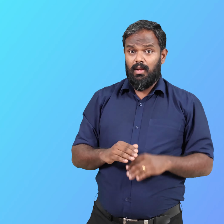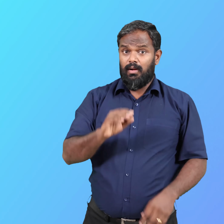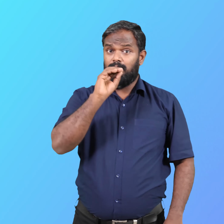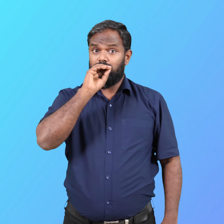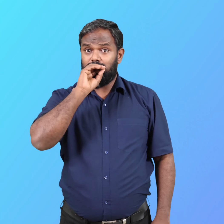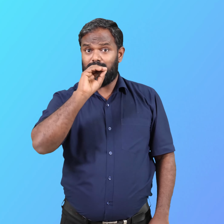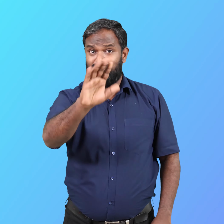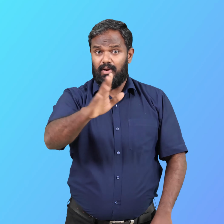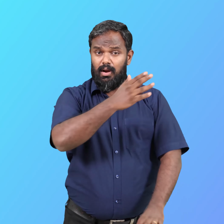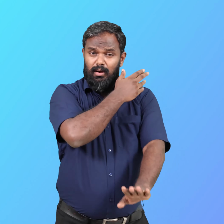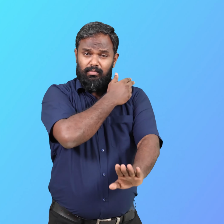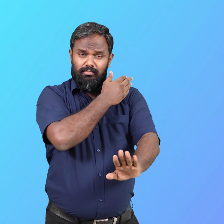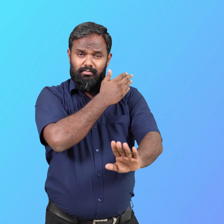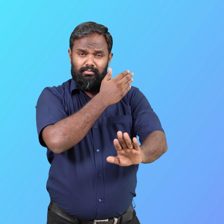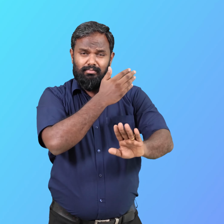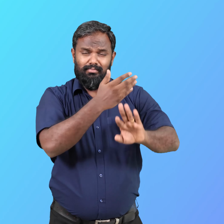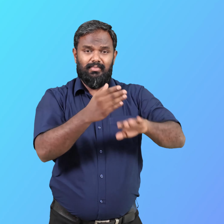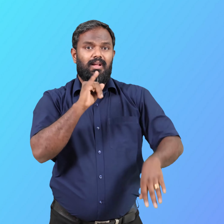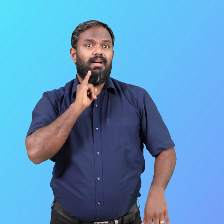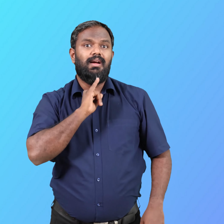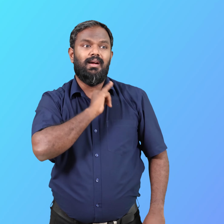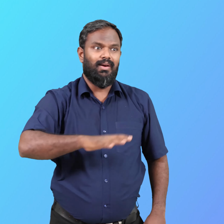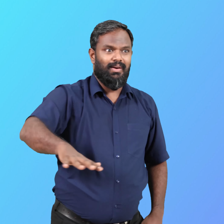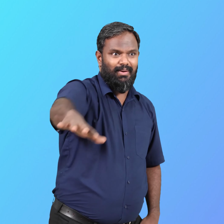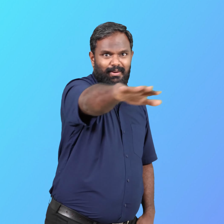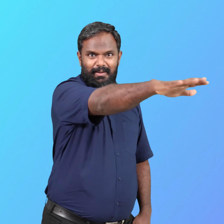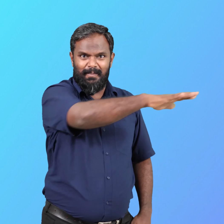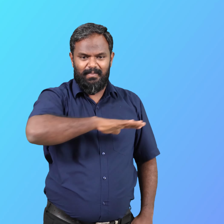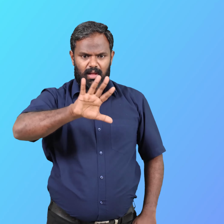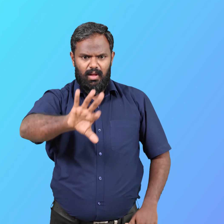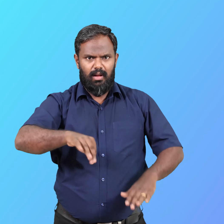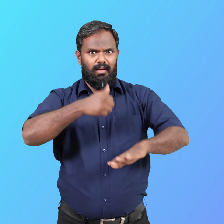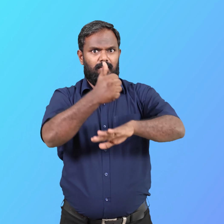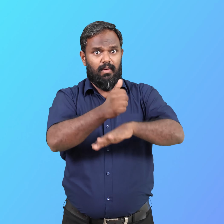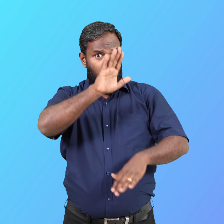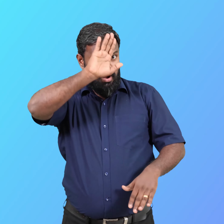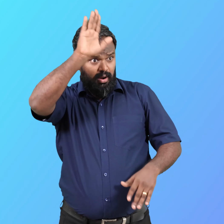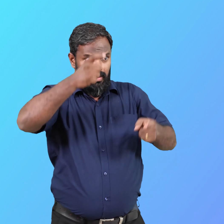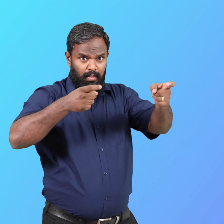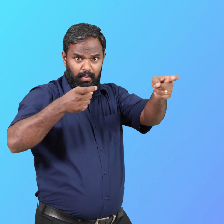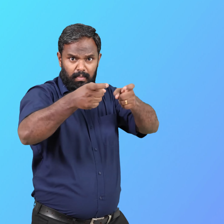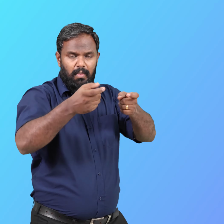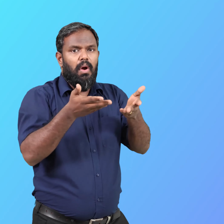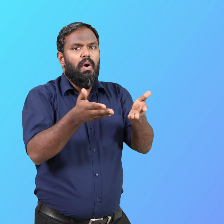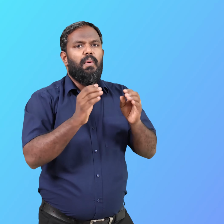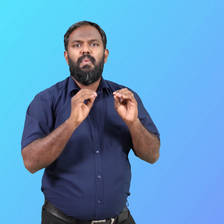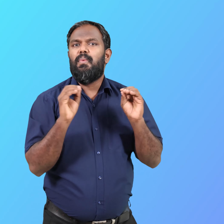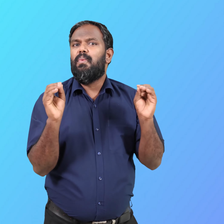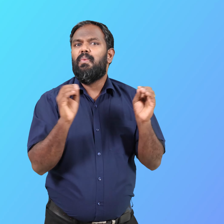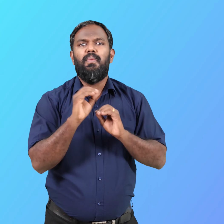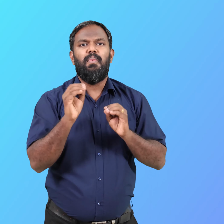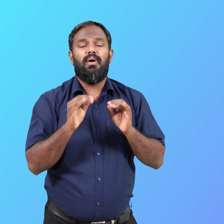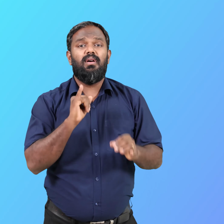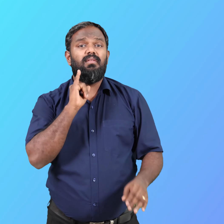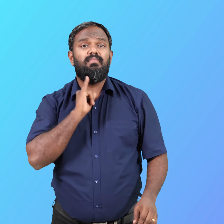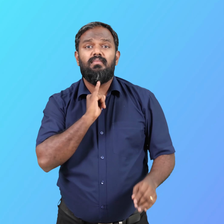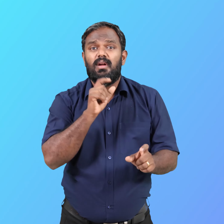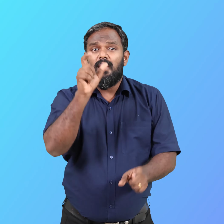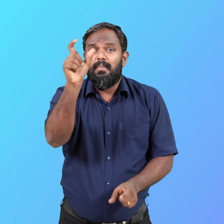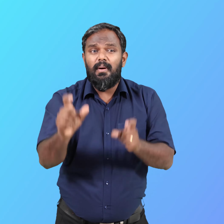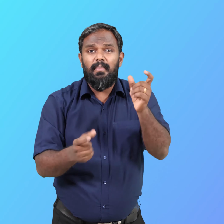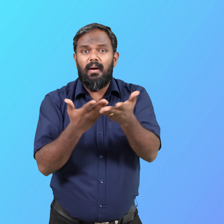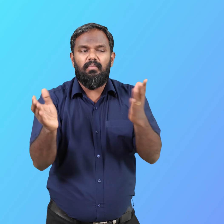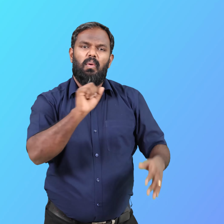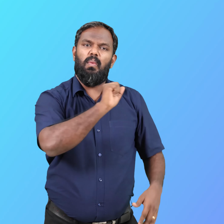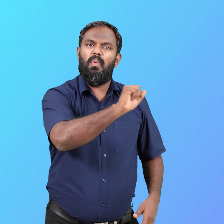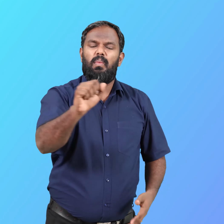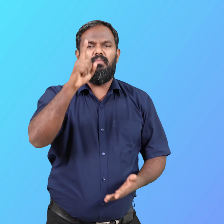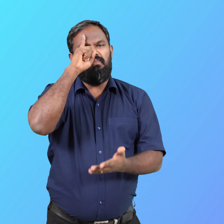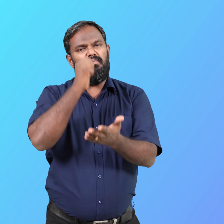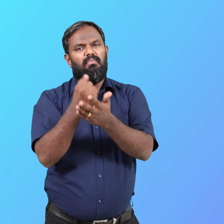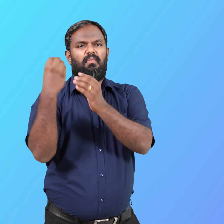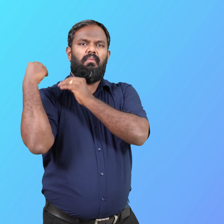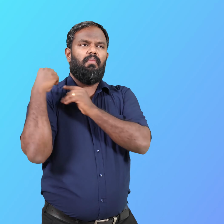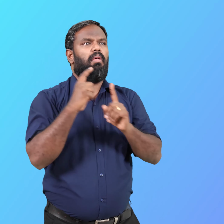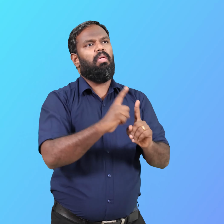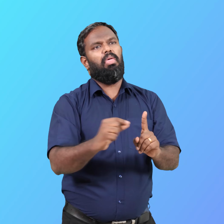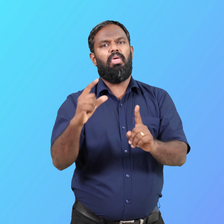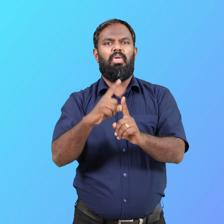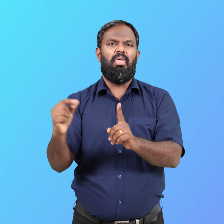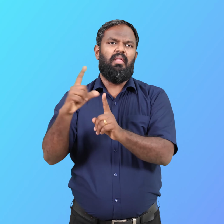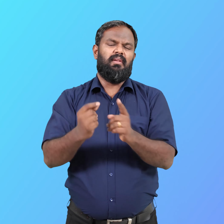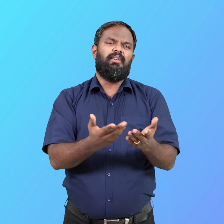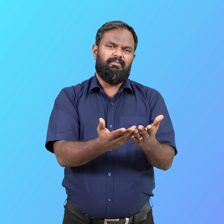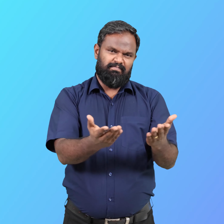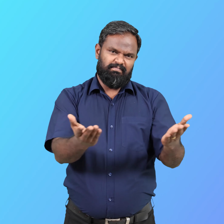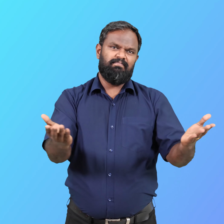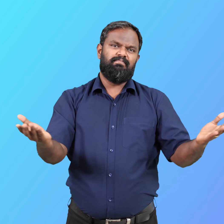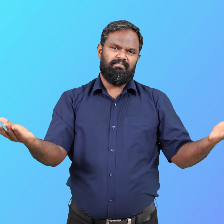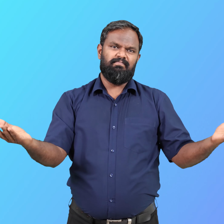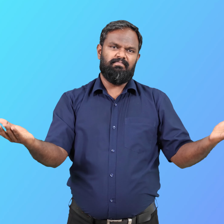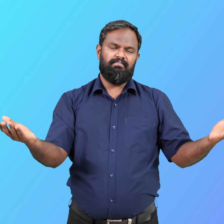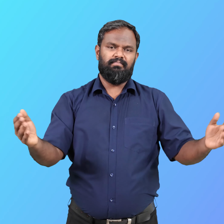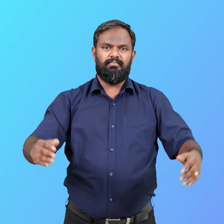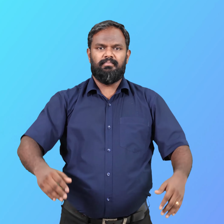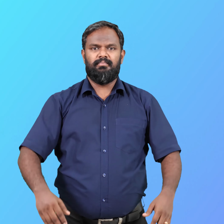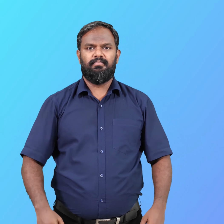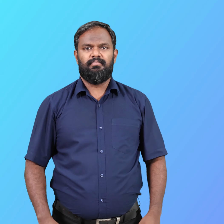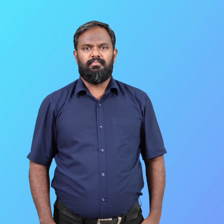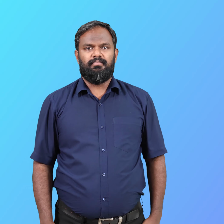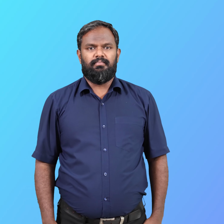In those days the Israelites did not have a king, so everyone did whatever they thought was right.